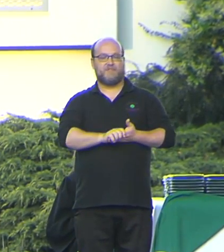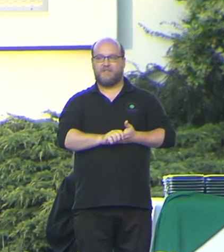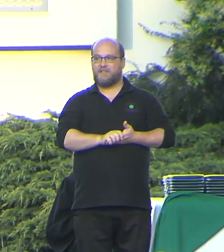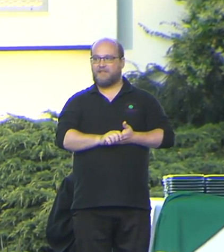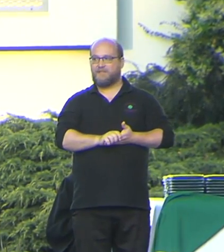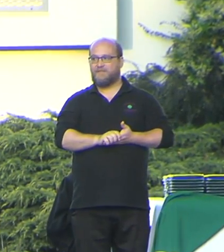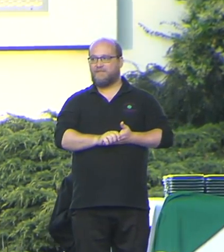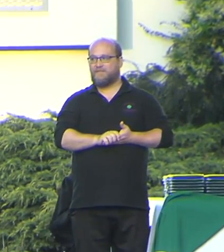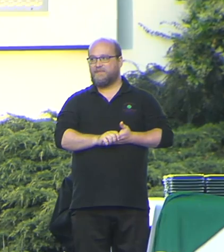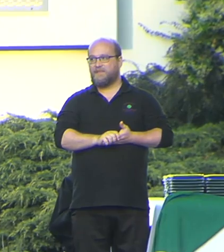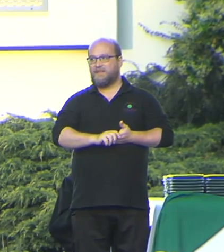And Abby Zao.